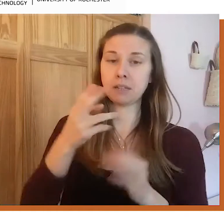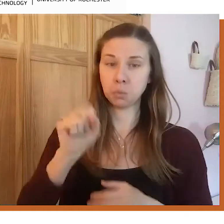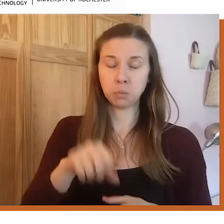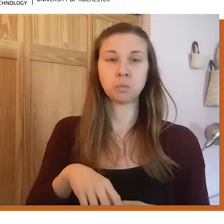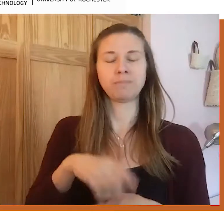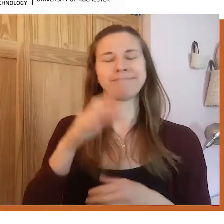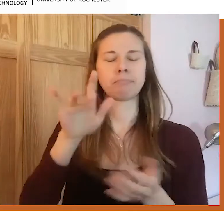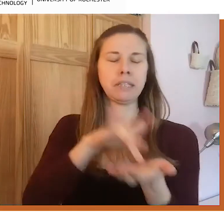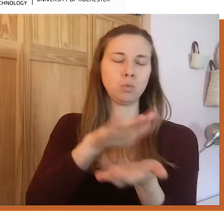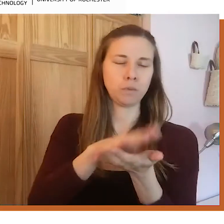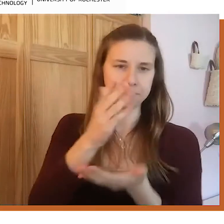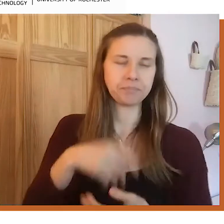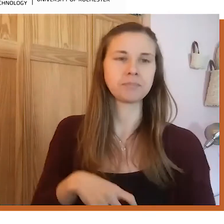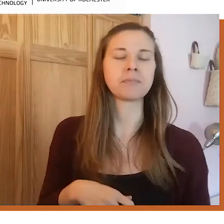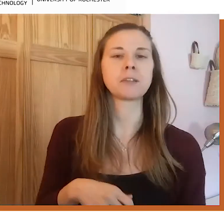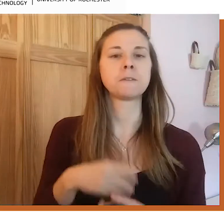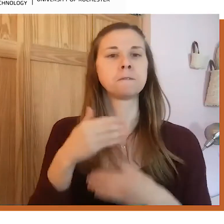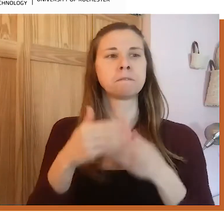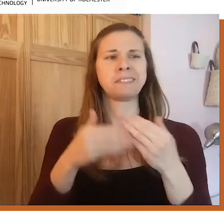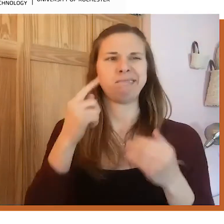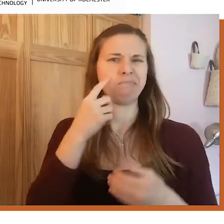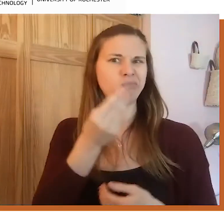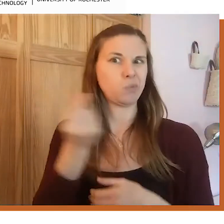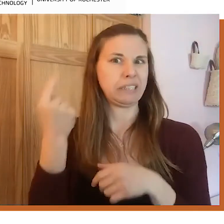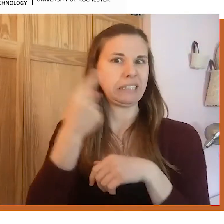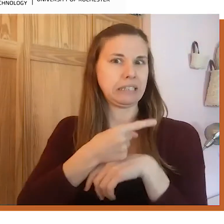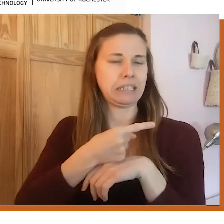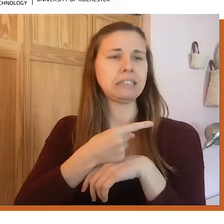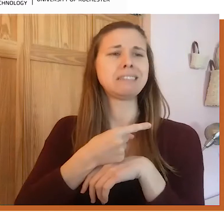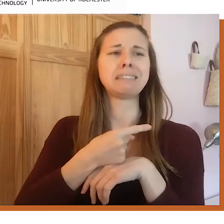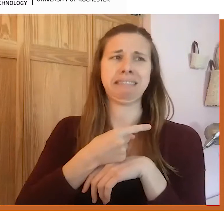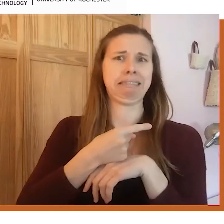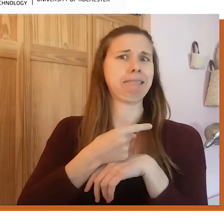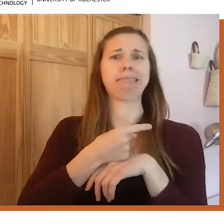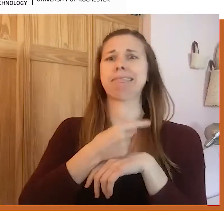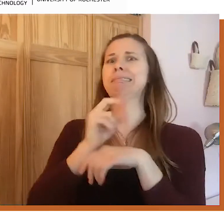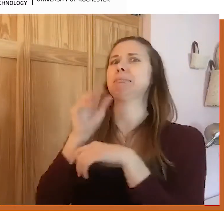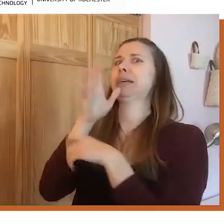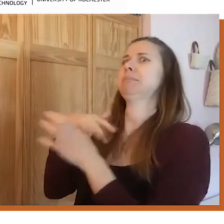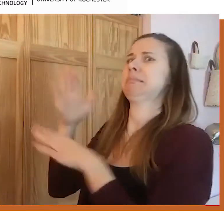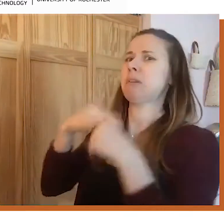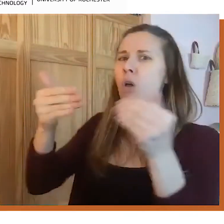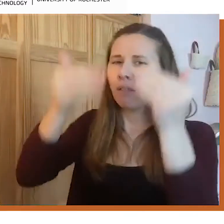I went to public school, started seventh grade in the public school, and after a few days, I told my parents